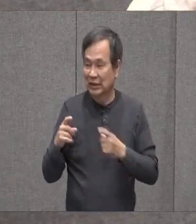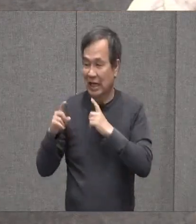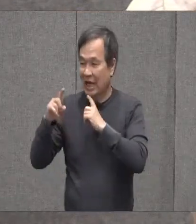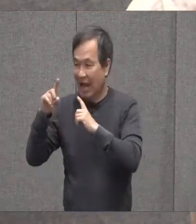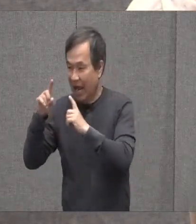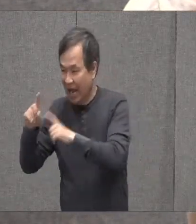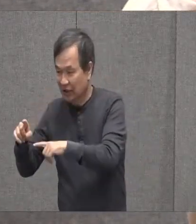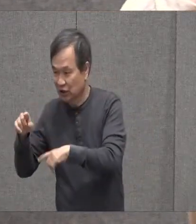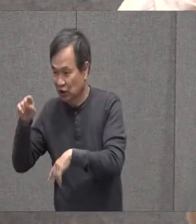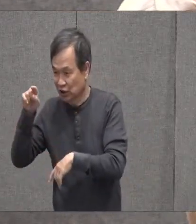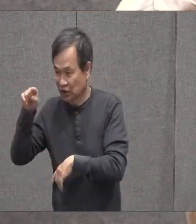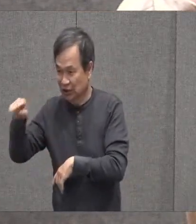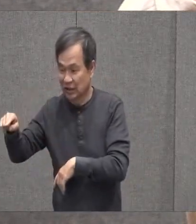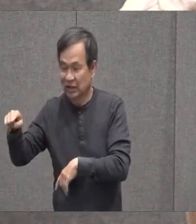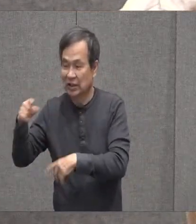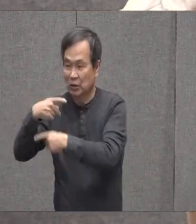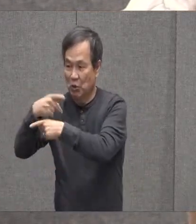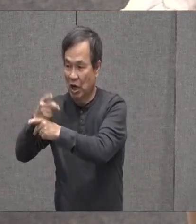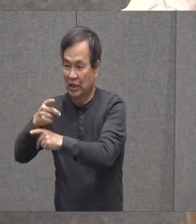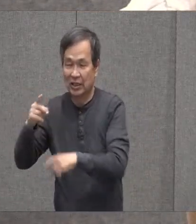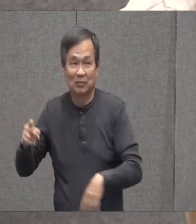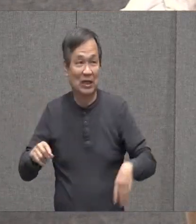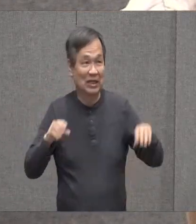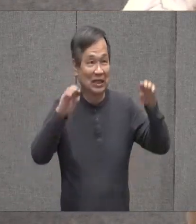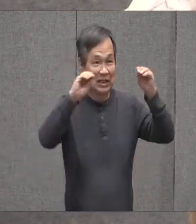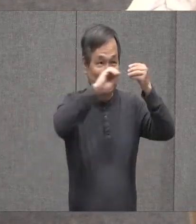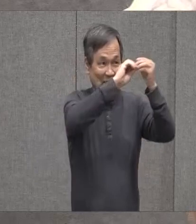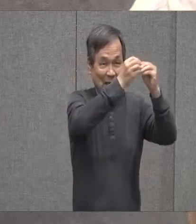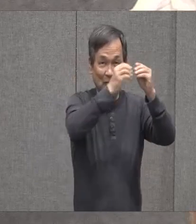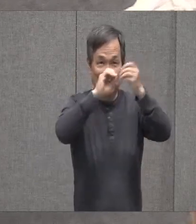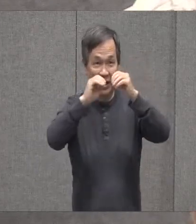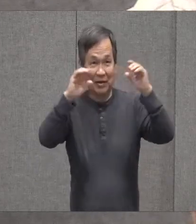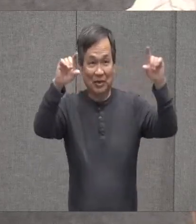This would be a number times another number which are the?